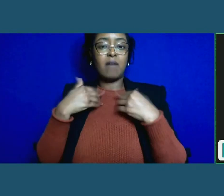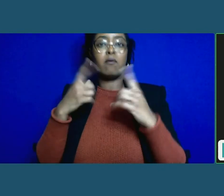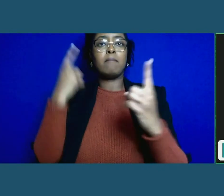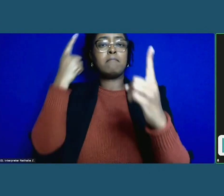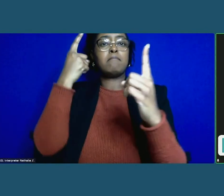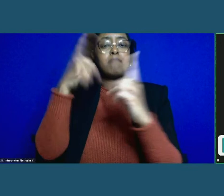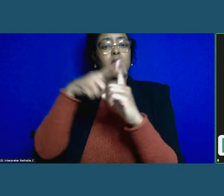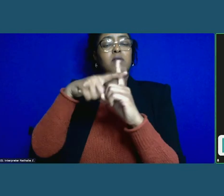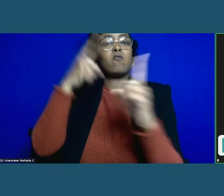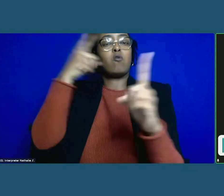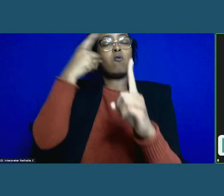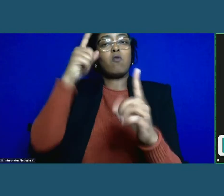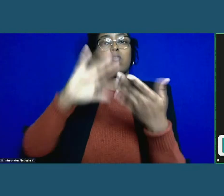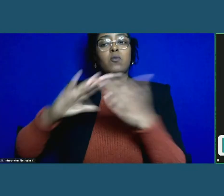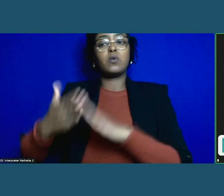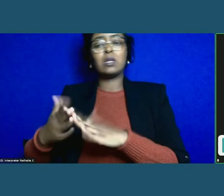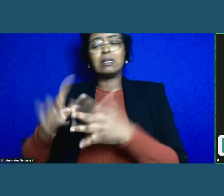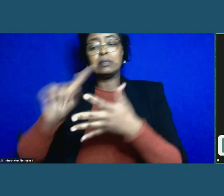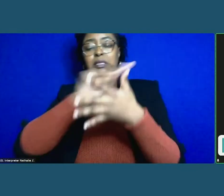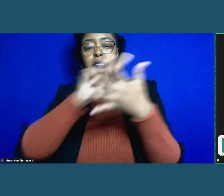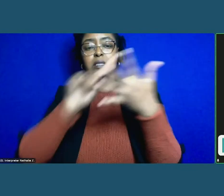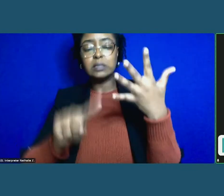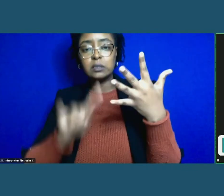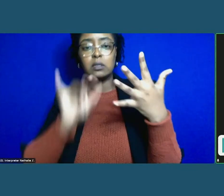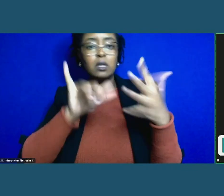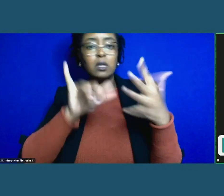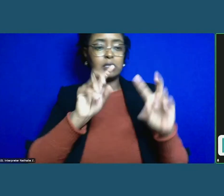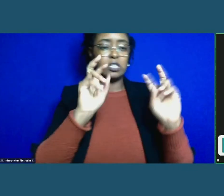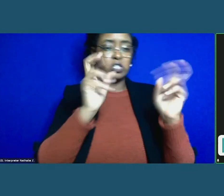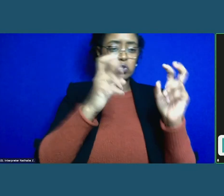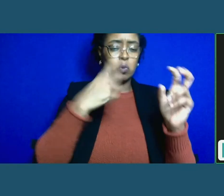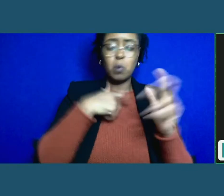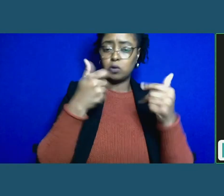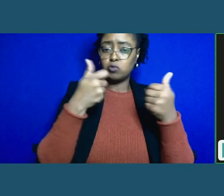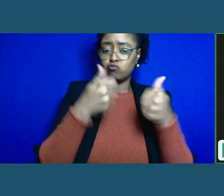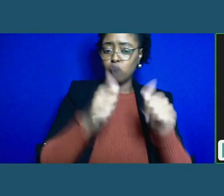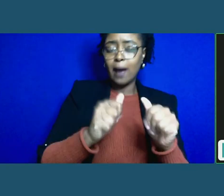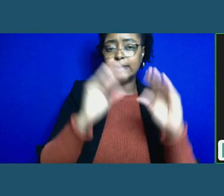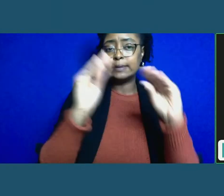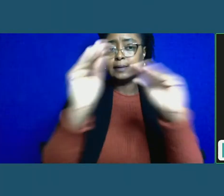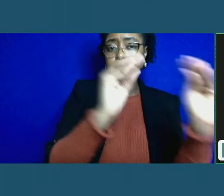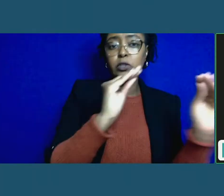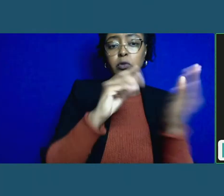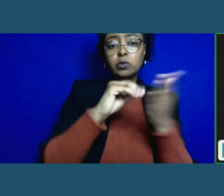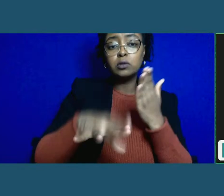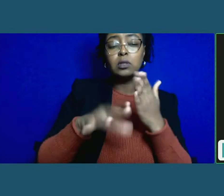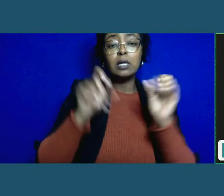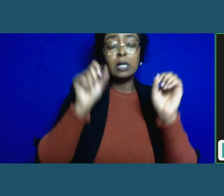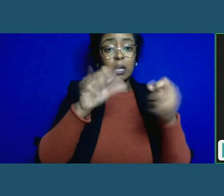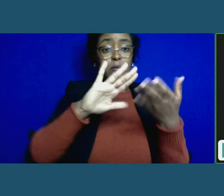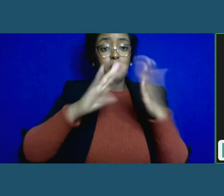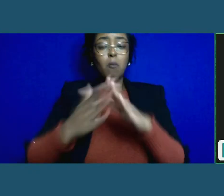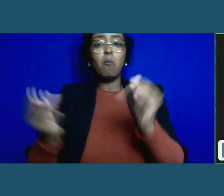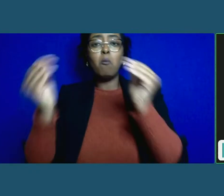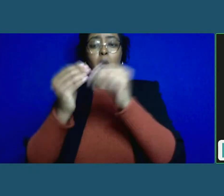positive goal for our entire community. These are things that have been issues that we're